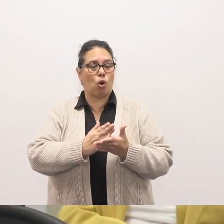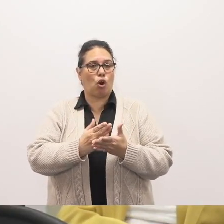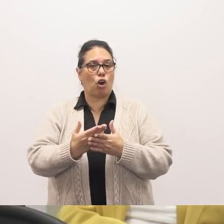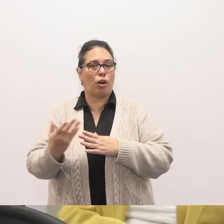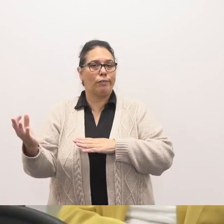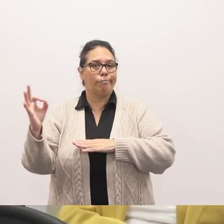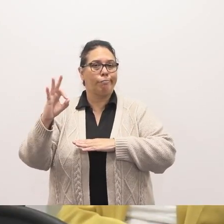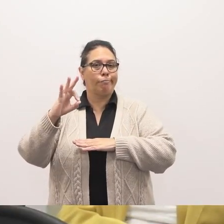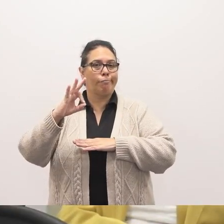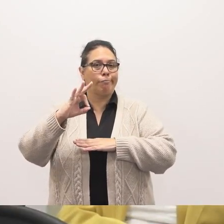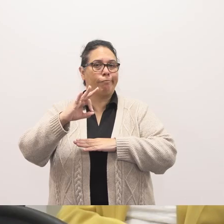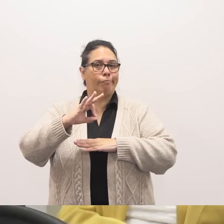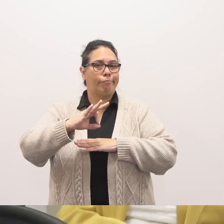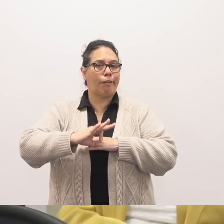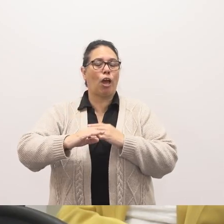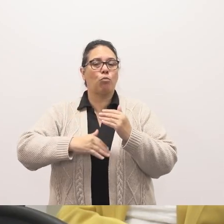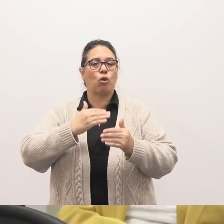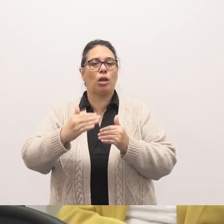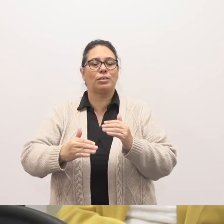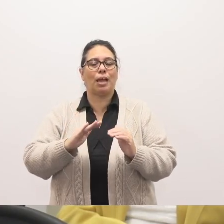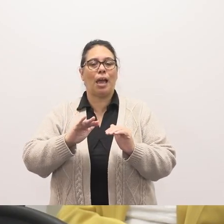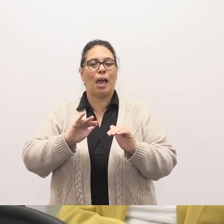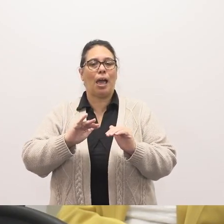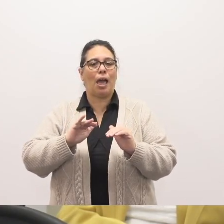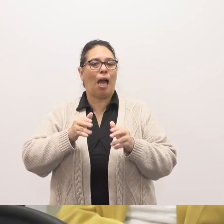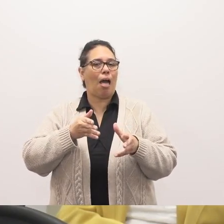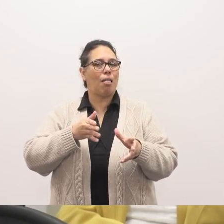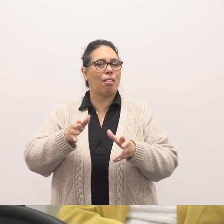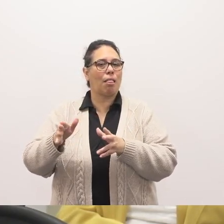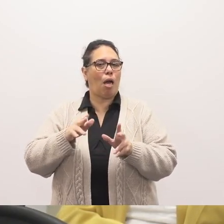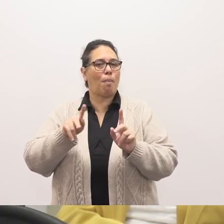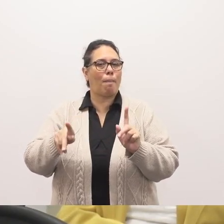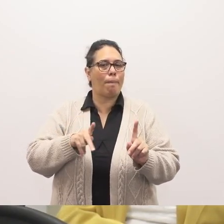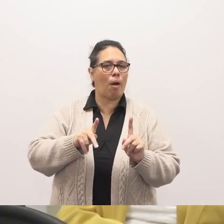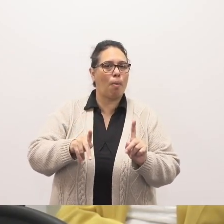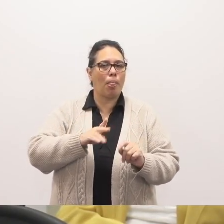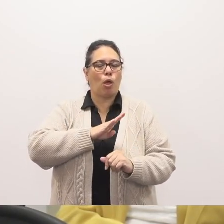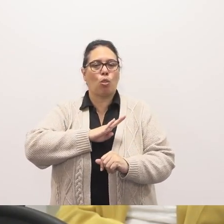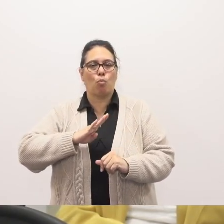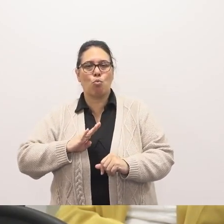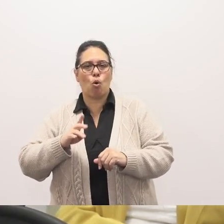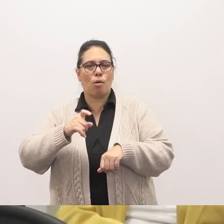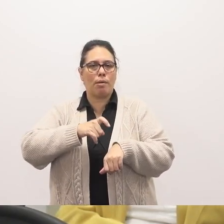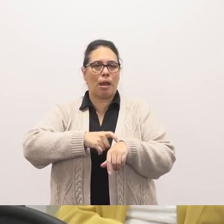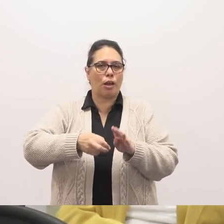So, the initial part is to allow public viewing as well as the board time to review not only the proposals